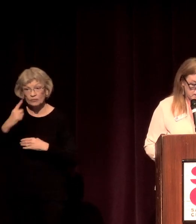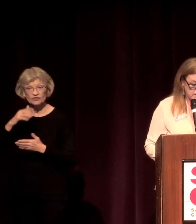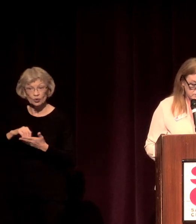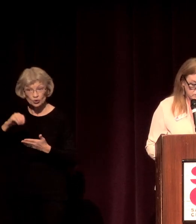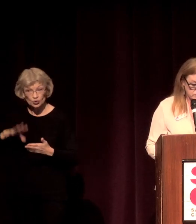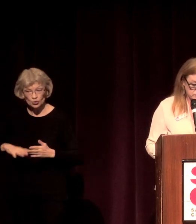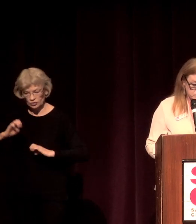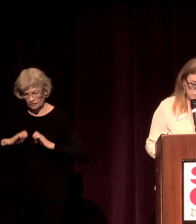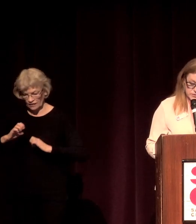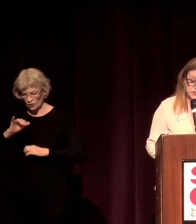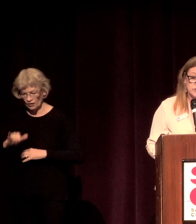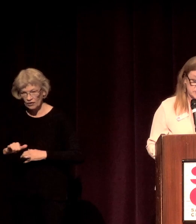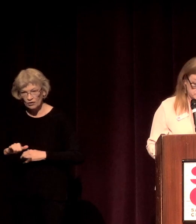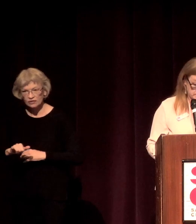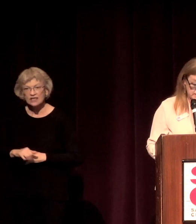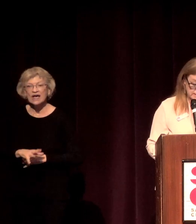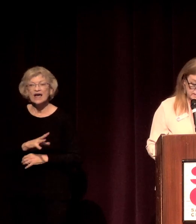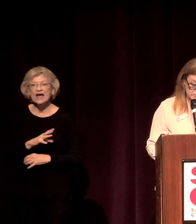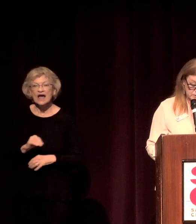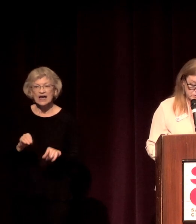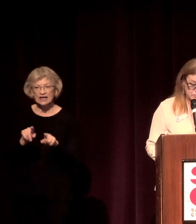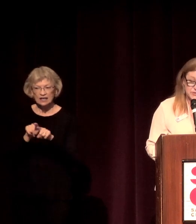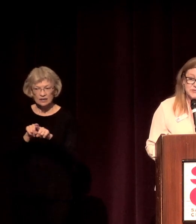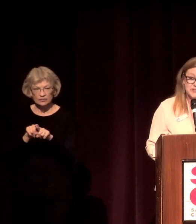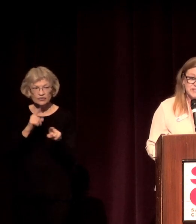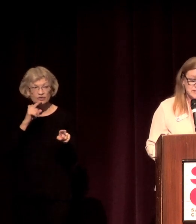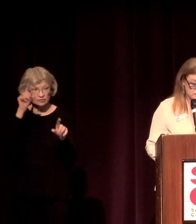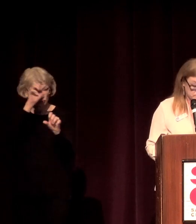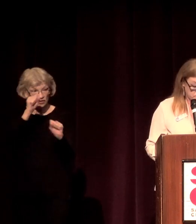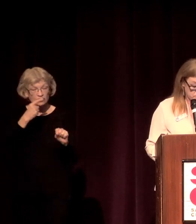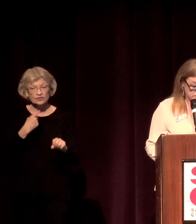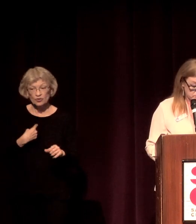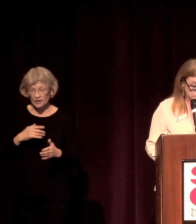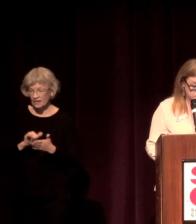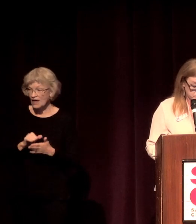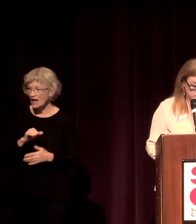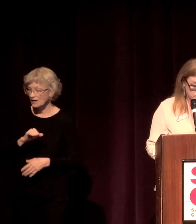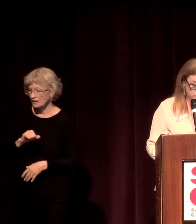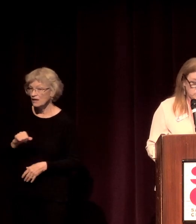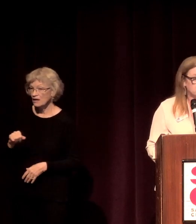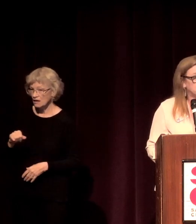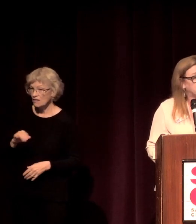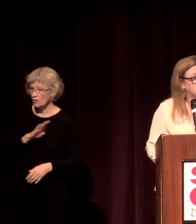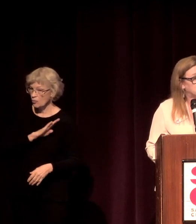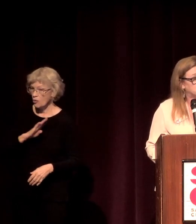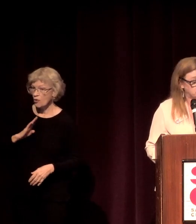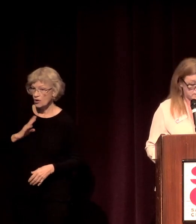a focus on equitable outcome for students and improving our participatory governance. As Dr. Goswami share this week in